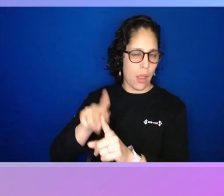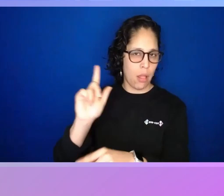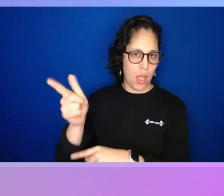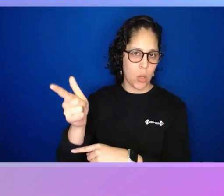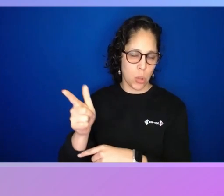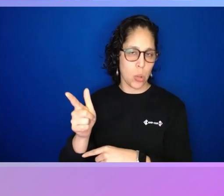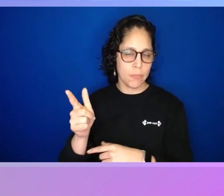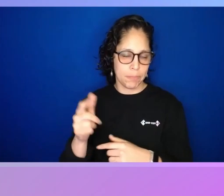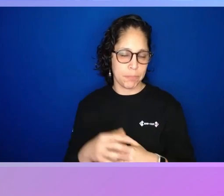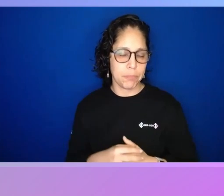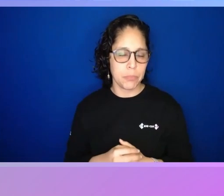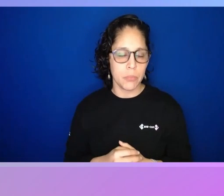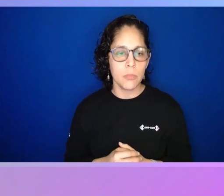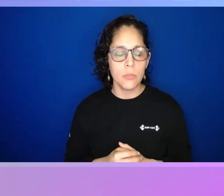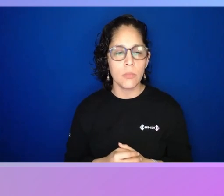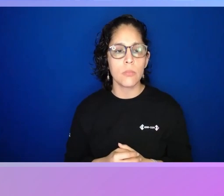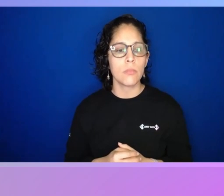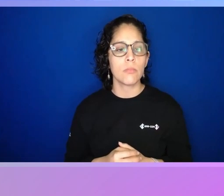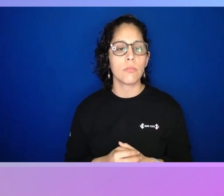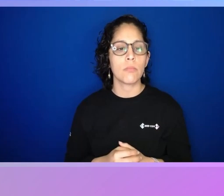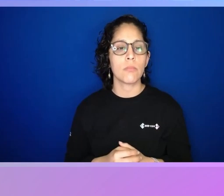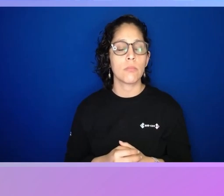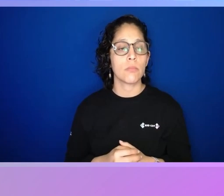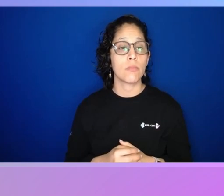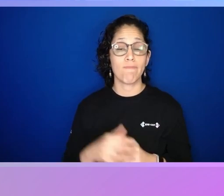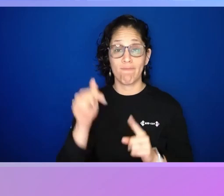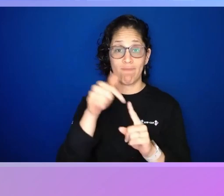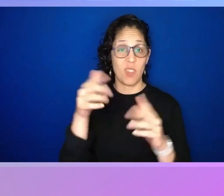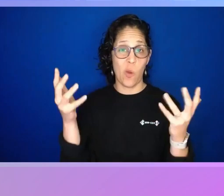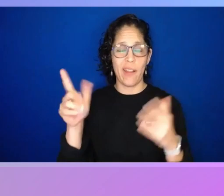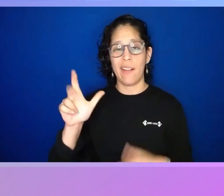links are sometimes grouped. I broke apart the link and